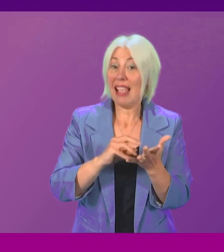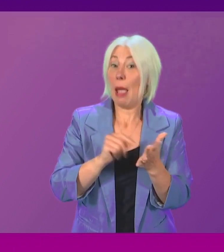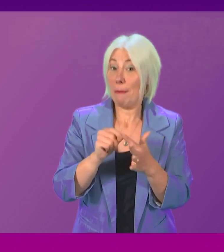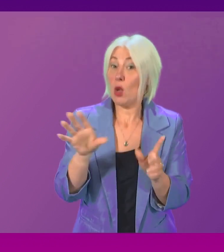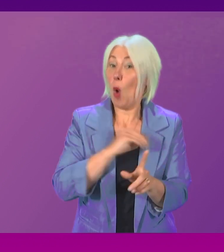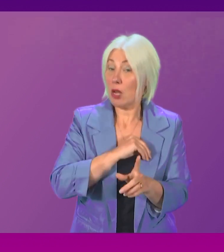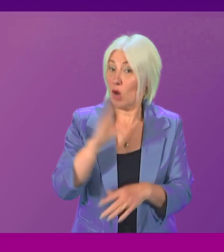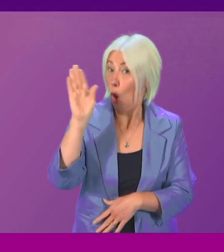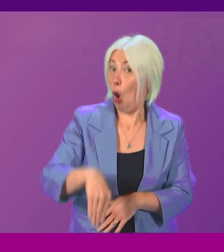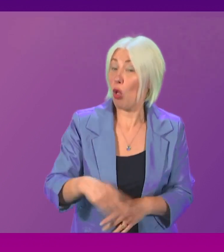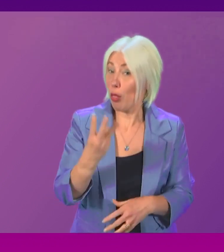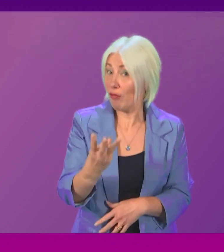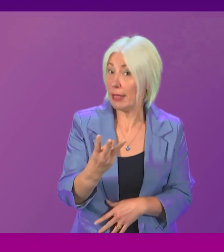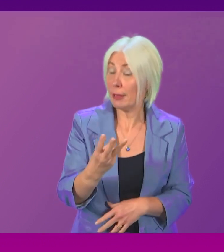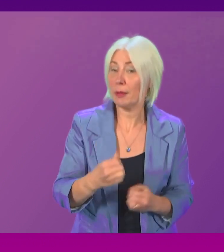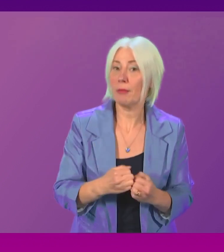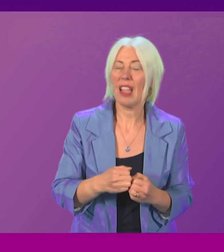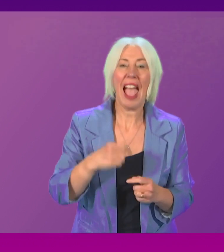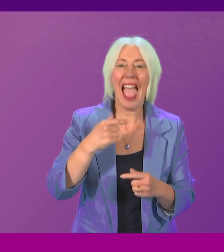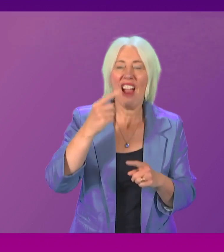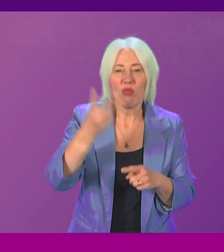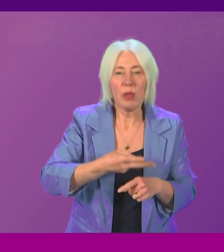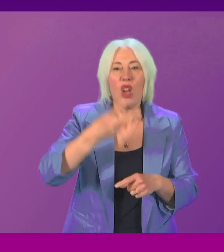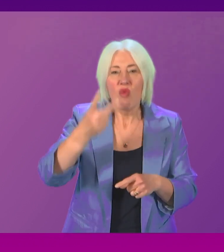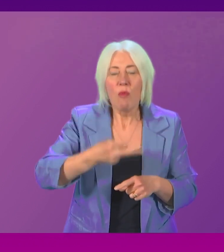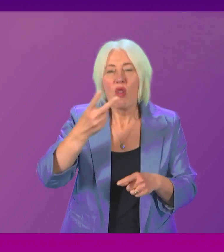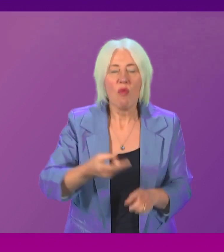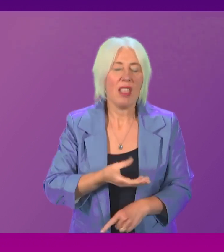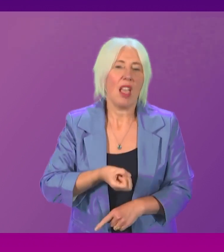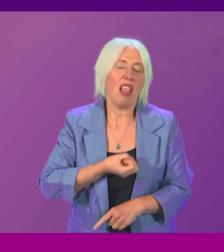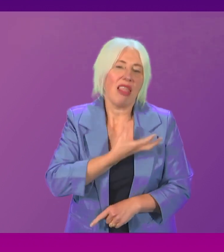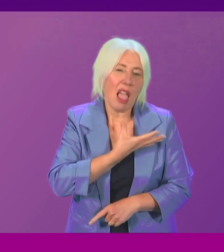At every one, we have heard the same messages from Labour and, at every single one, the